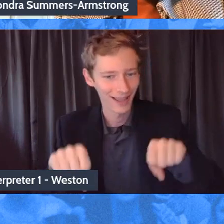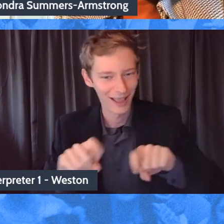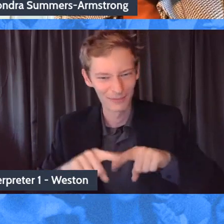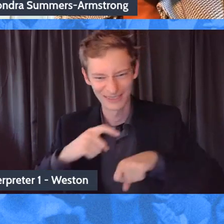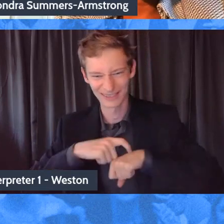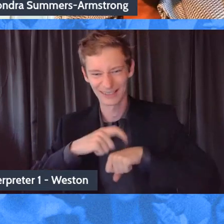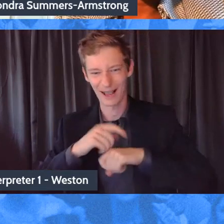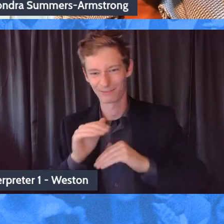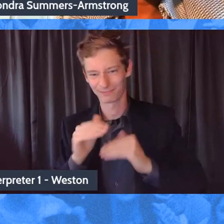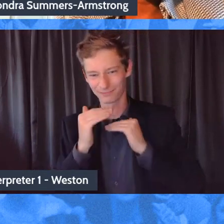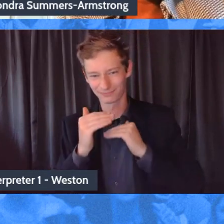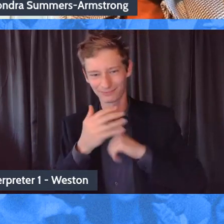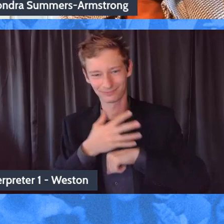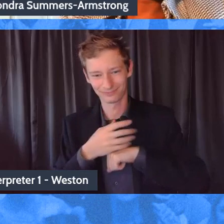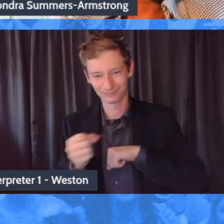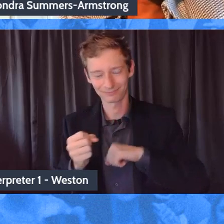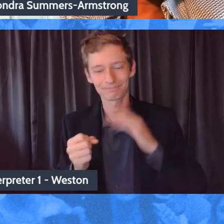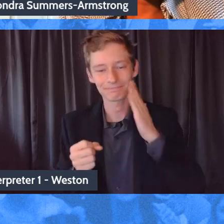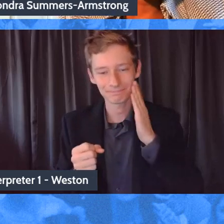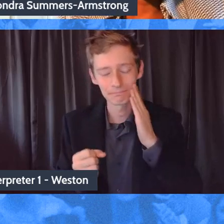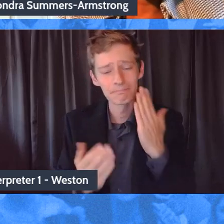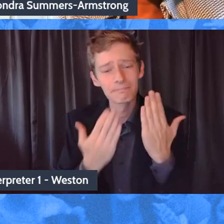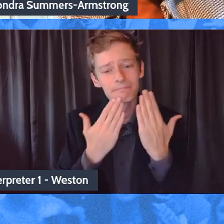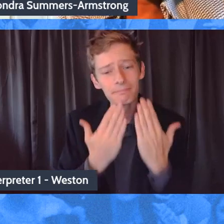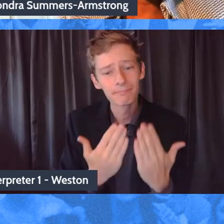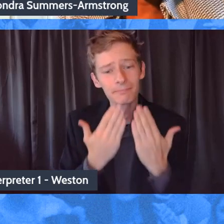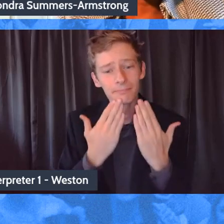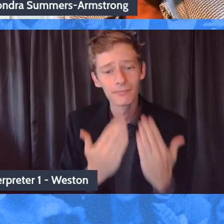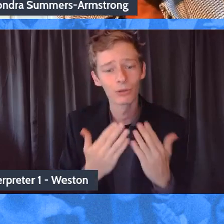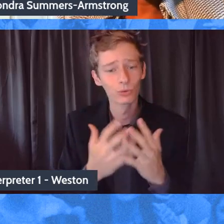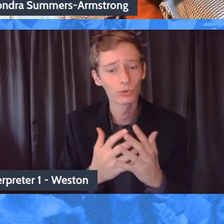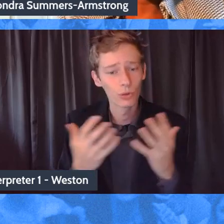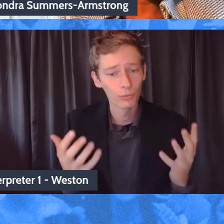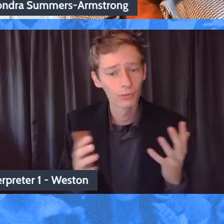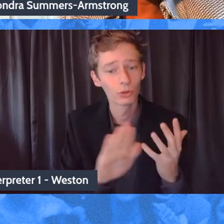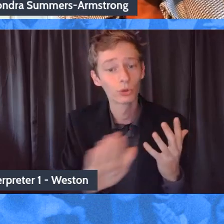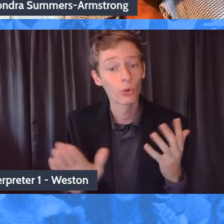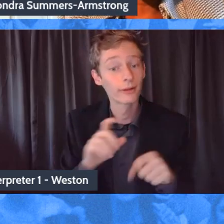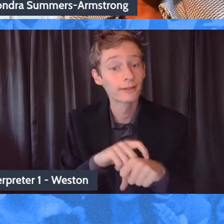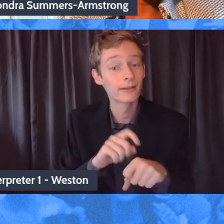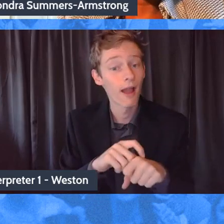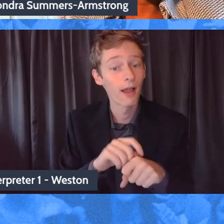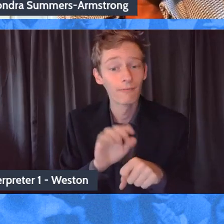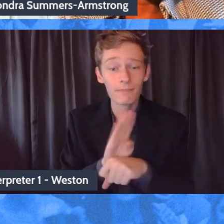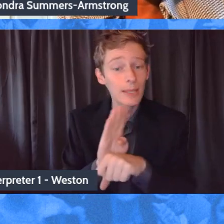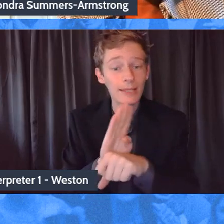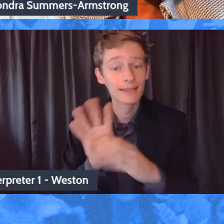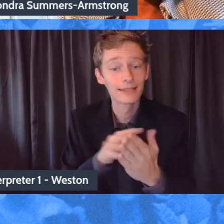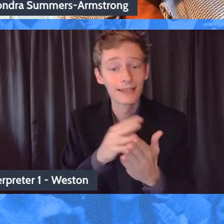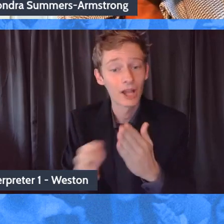Thank you so much for making the time out of your busy schedules to have this inspiring